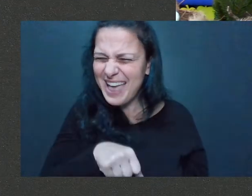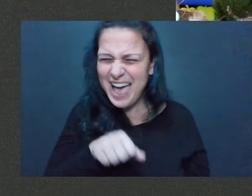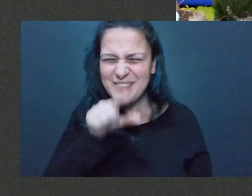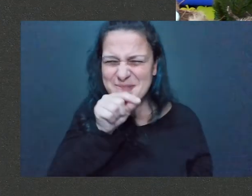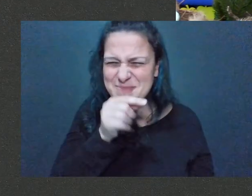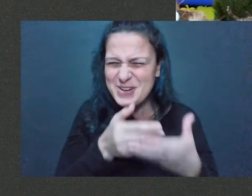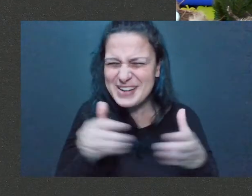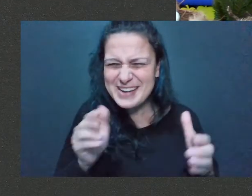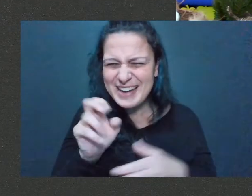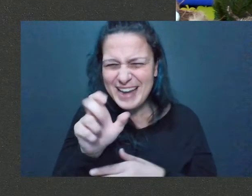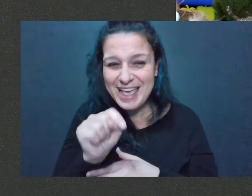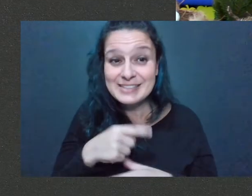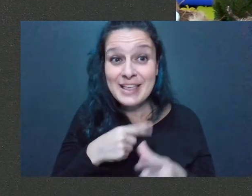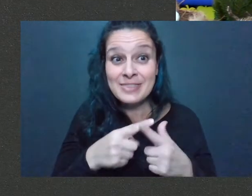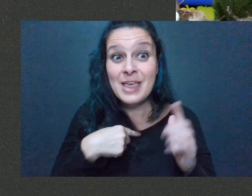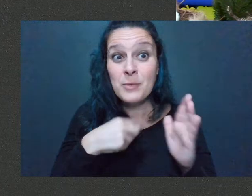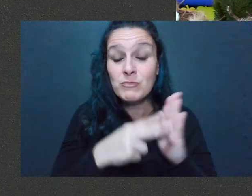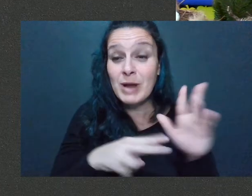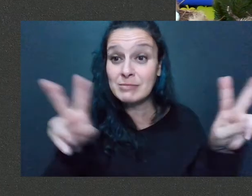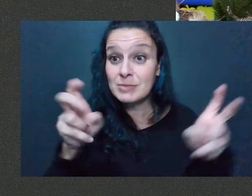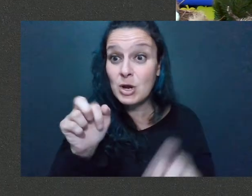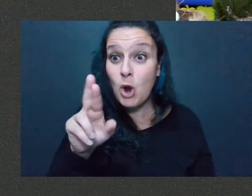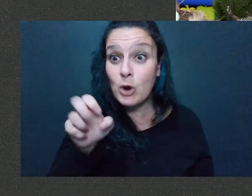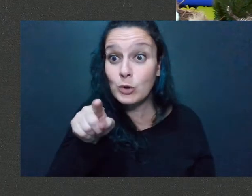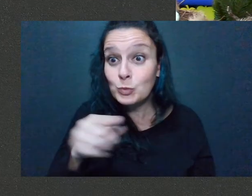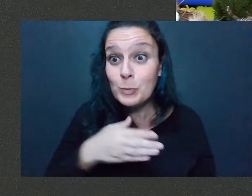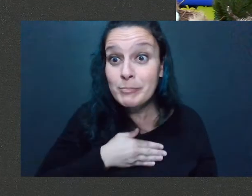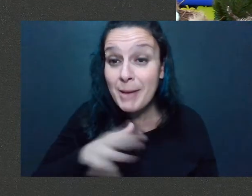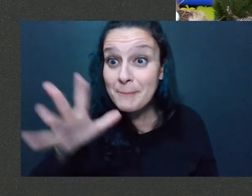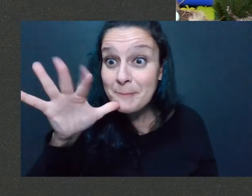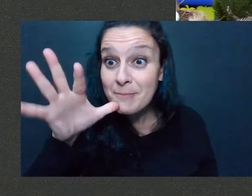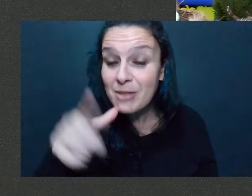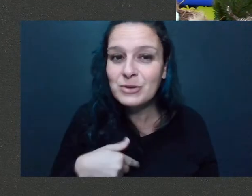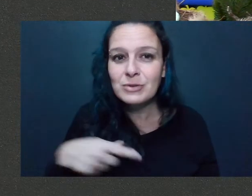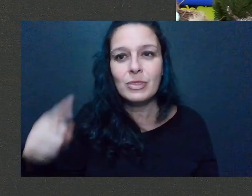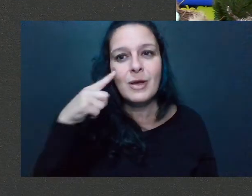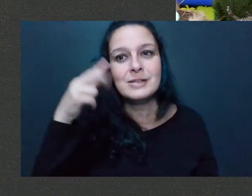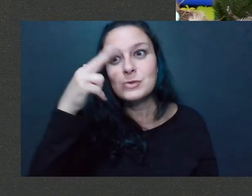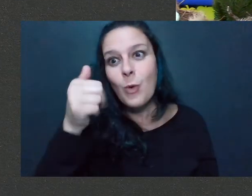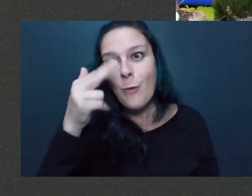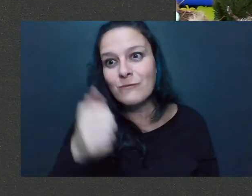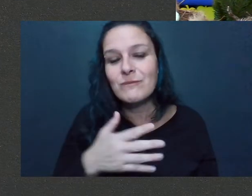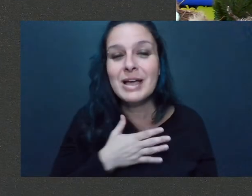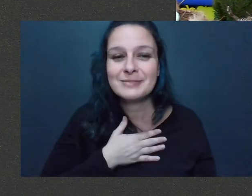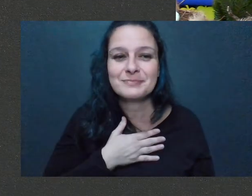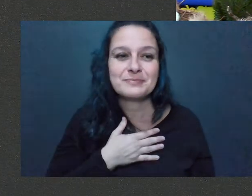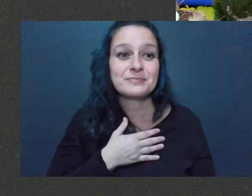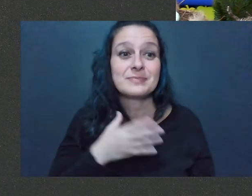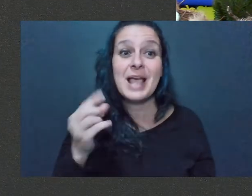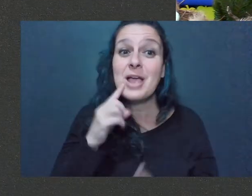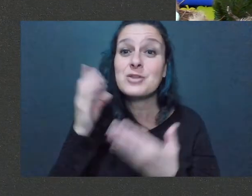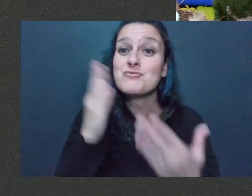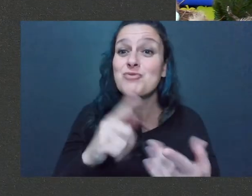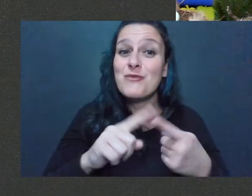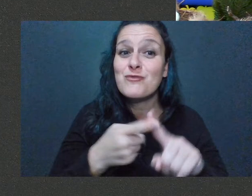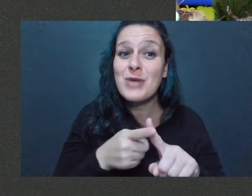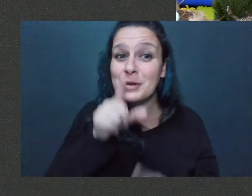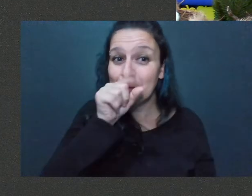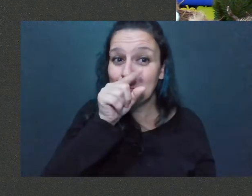And then we read, "Are You My Mother?" And you thought it was so funny, didn't you? Oh my goodness, you did. And you brought your friend today.